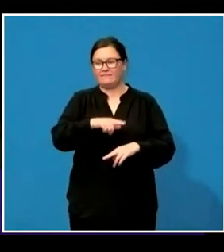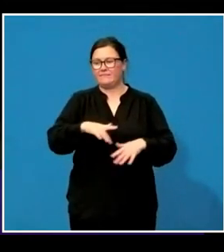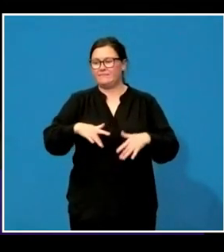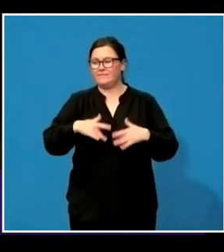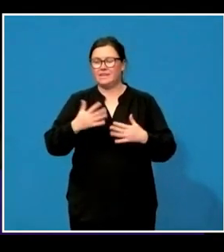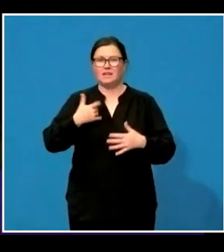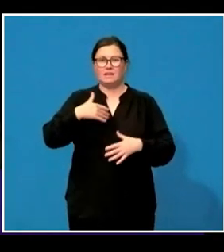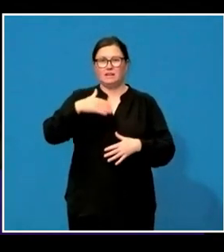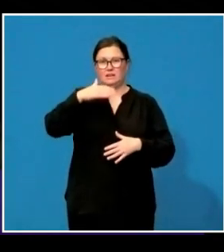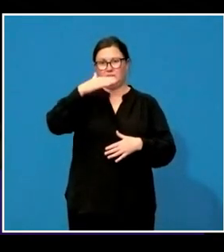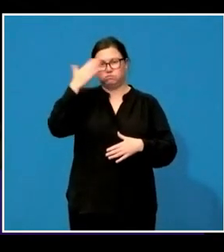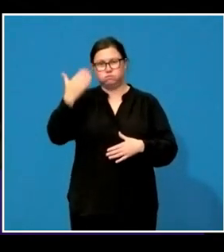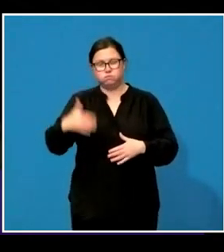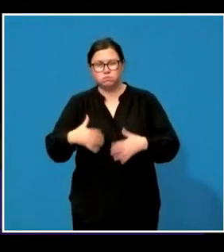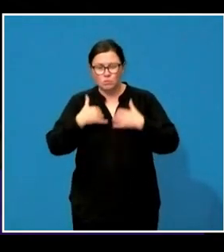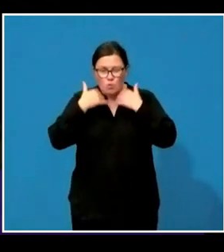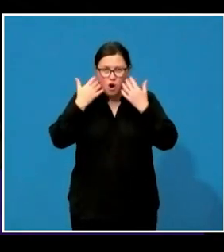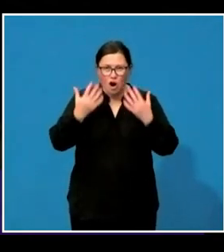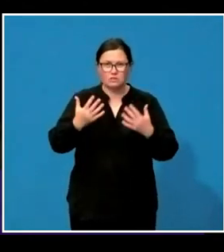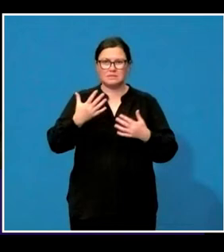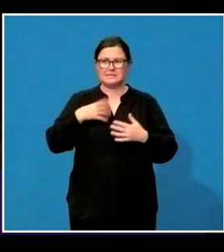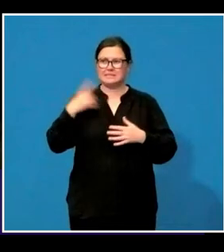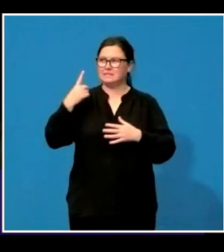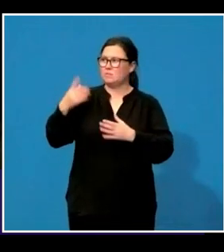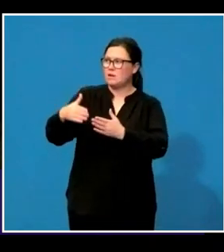if it is that he needs to go over terrain that he can't navigate himself.